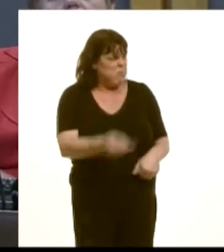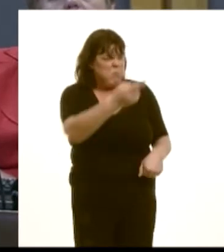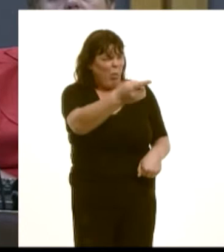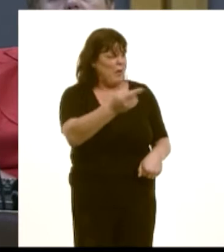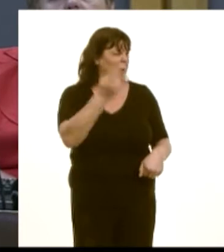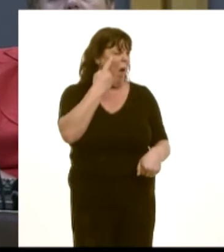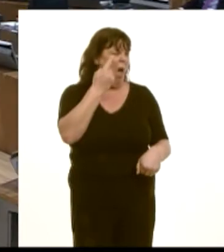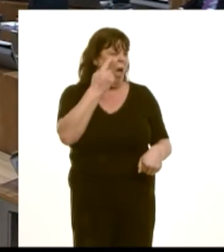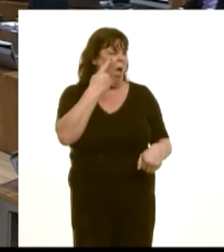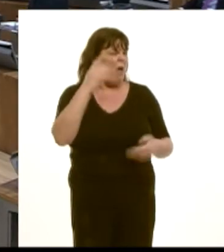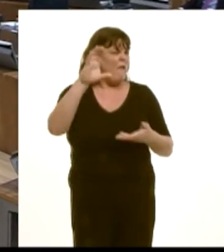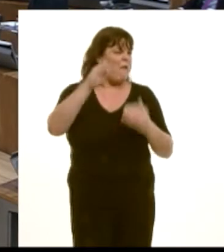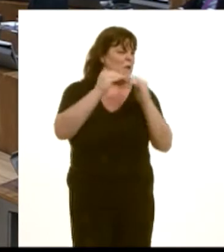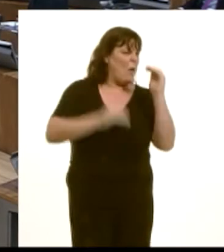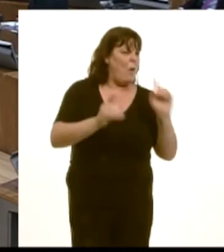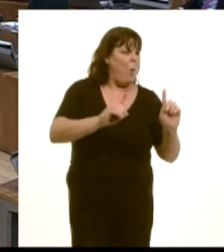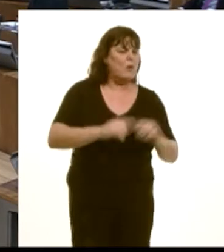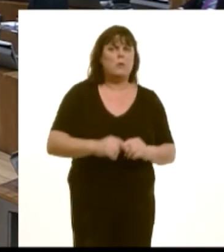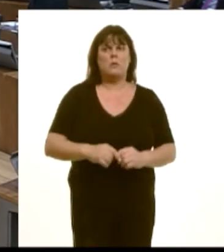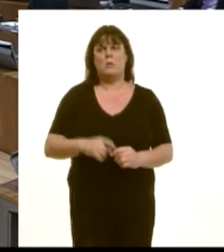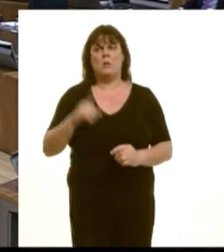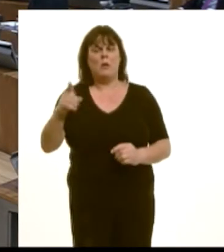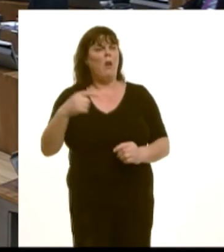Carwyn Jones: What we have not done is write it down on a piece of paper and wave it in